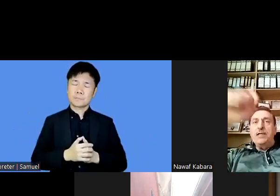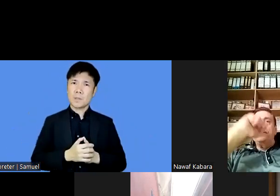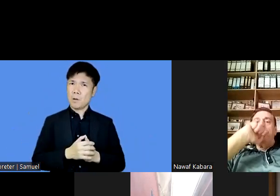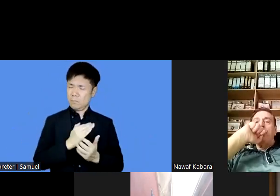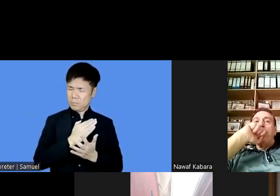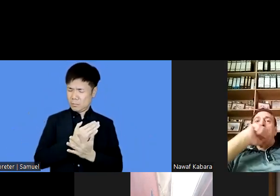training.